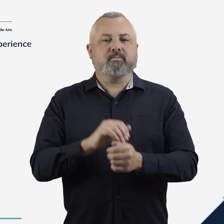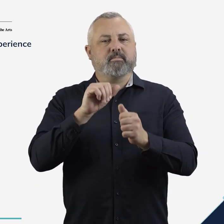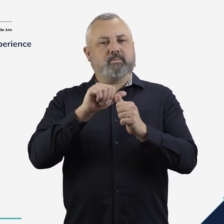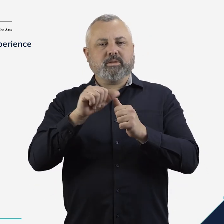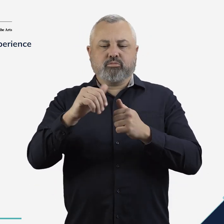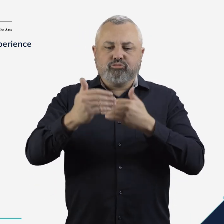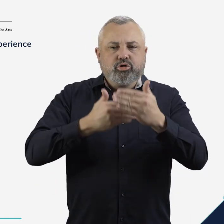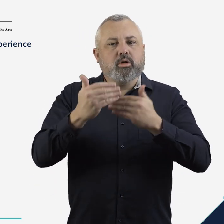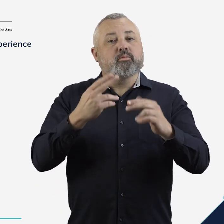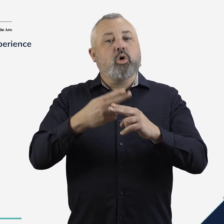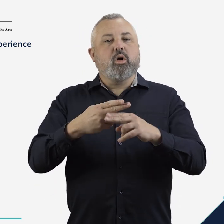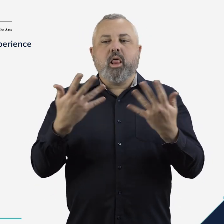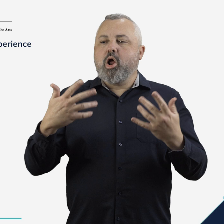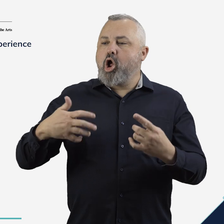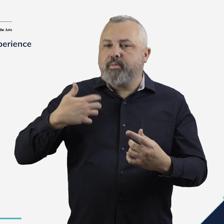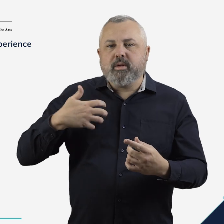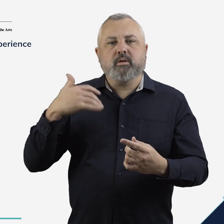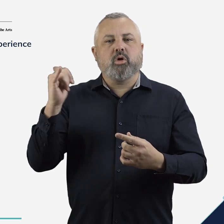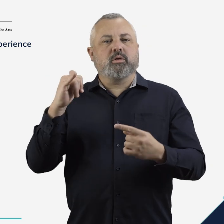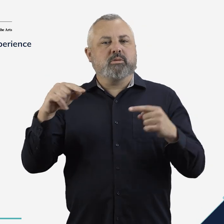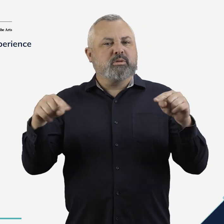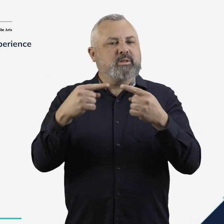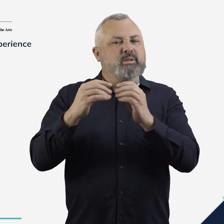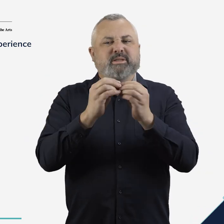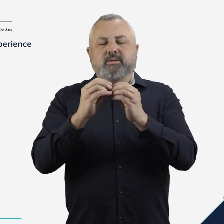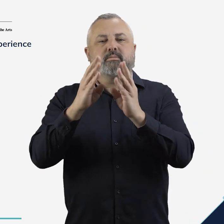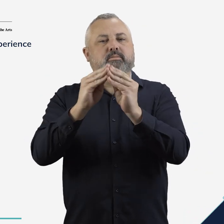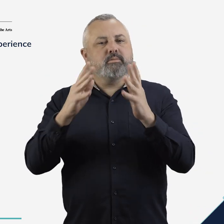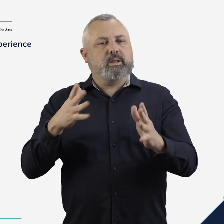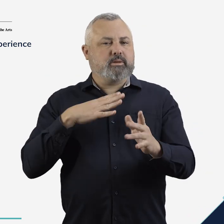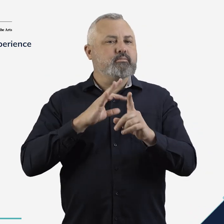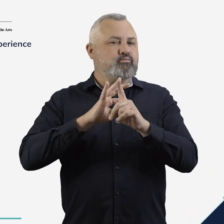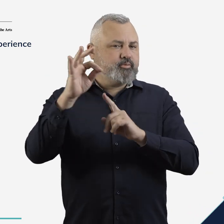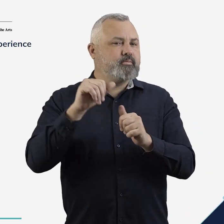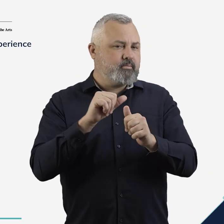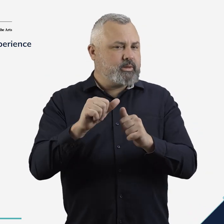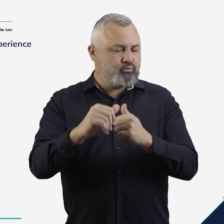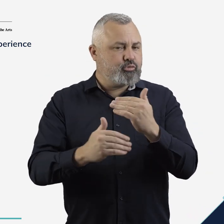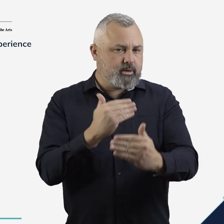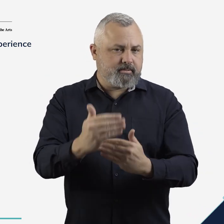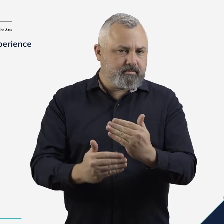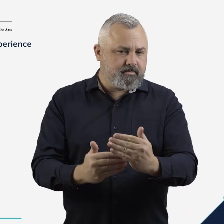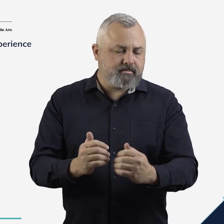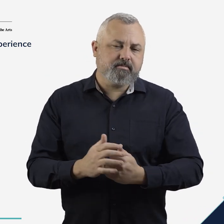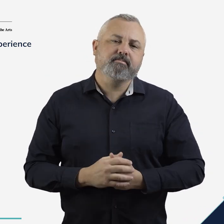the processes for complaints and dispute resolution